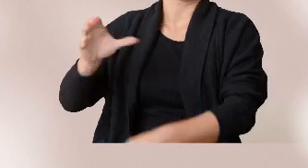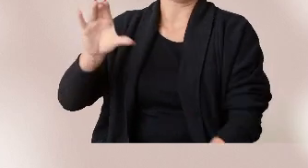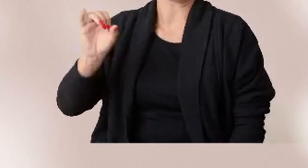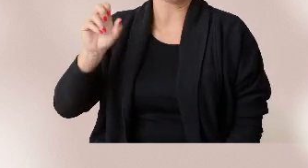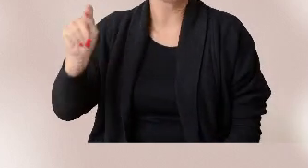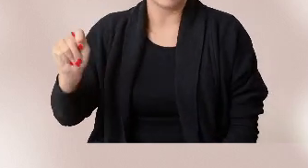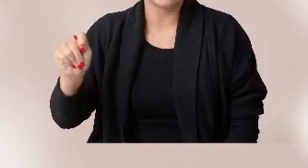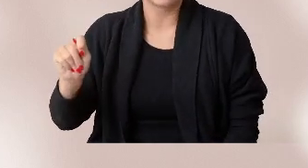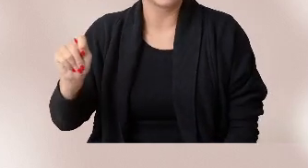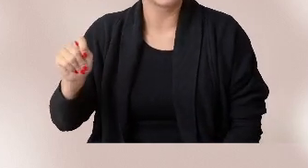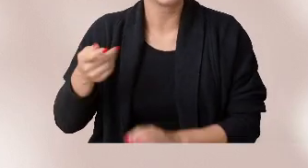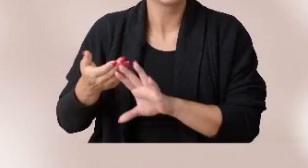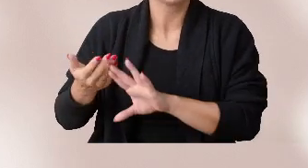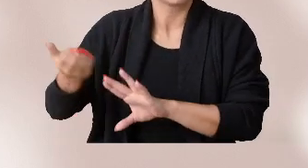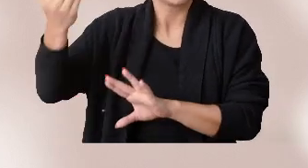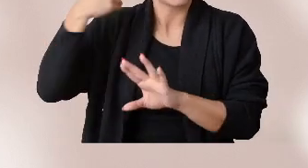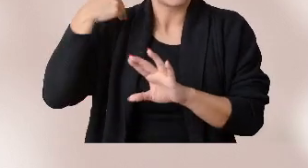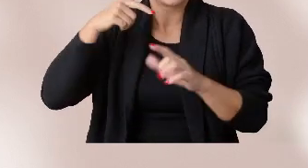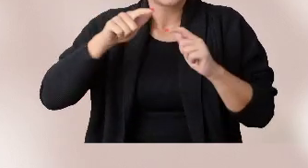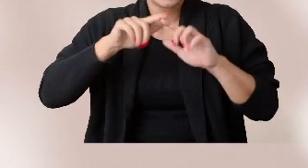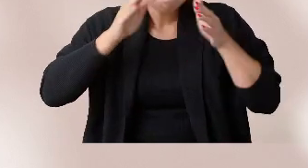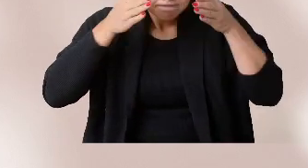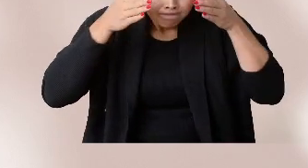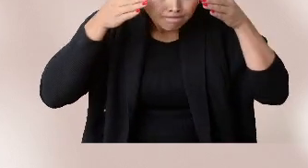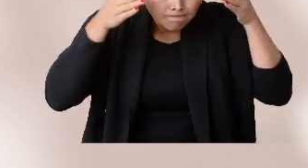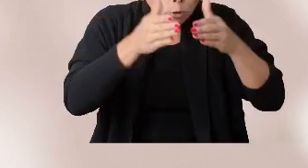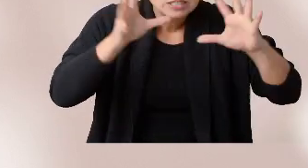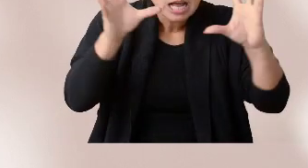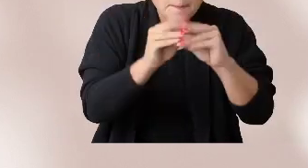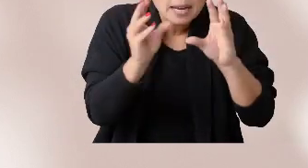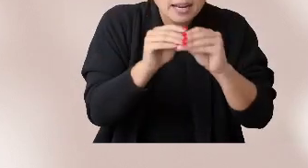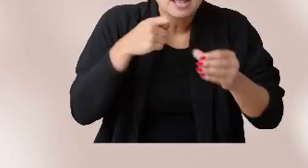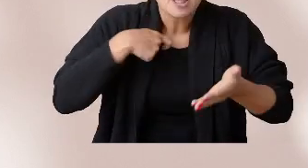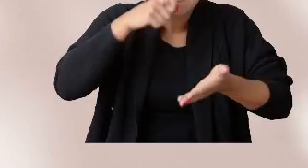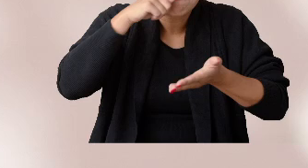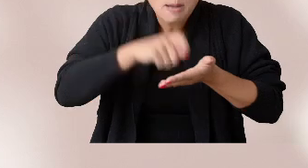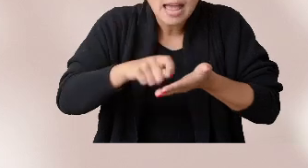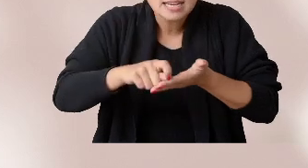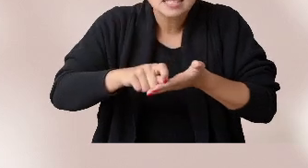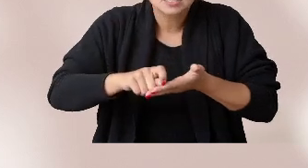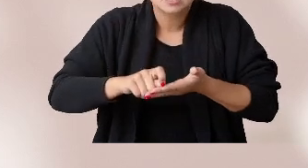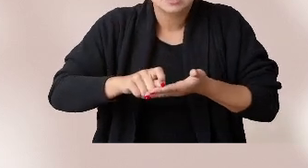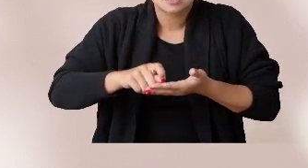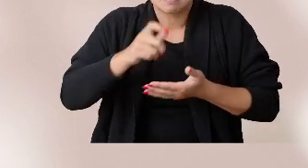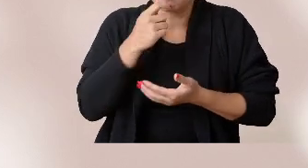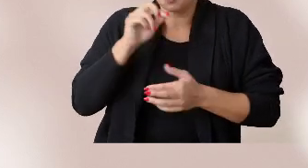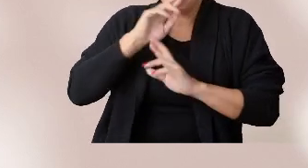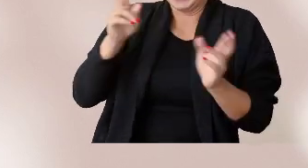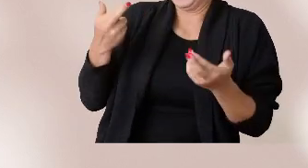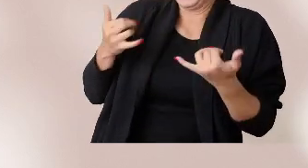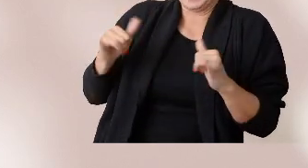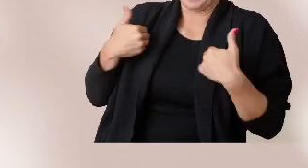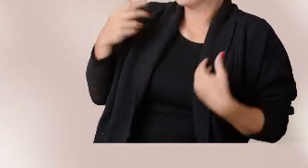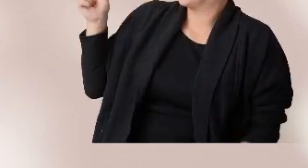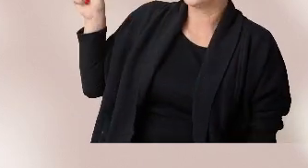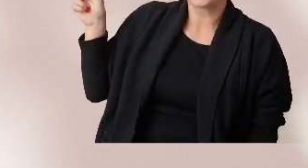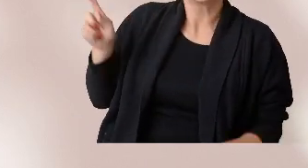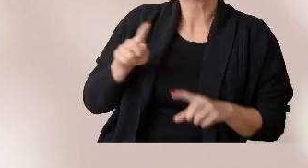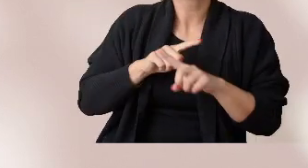Previously, I would be concentrating on a meeting, I would have a pen in my hand. In fact, I still have a pen right next to my desk